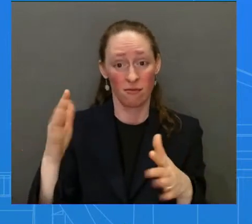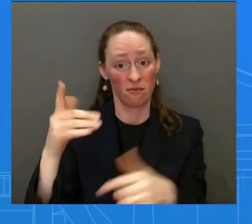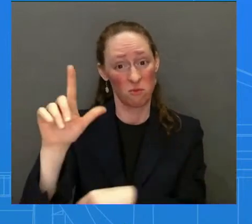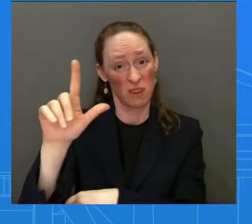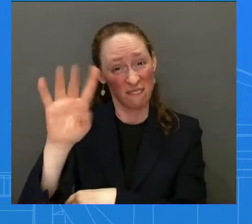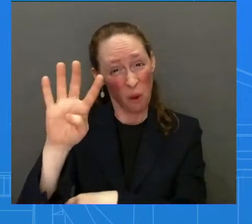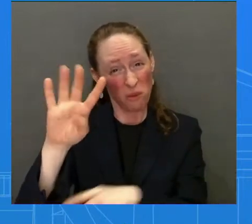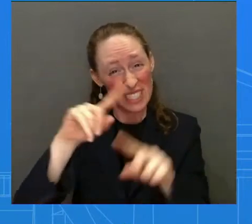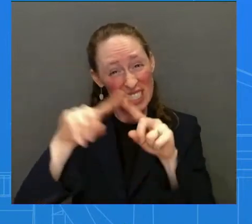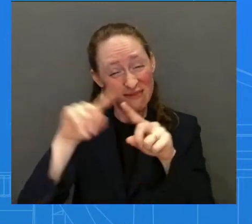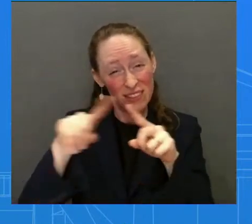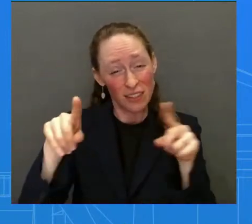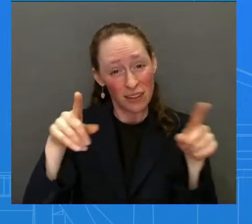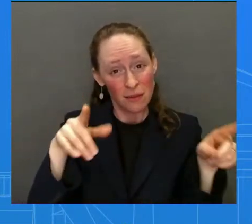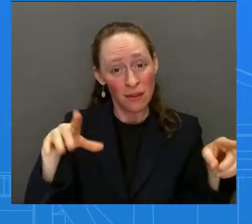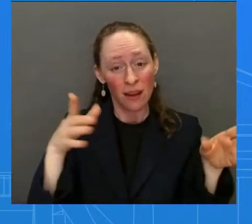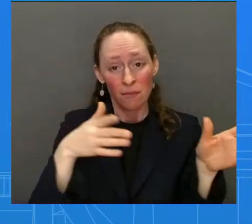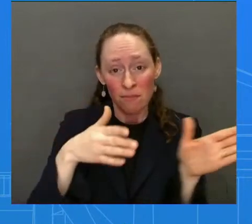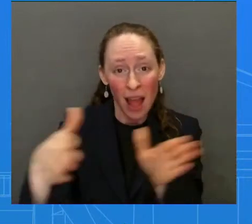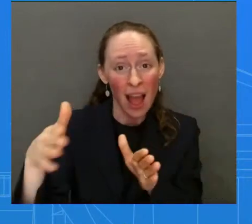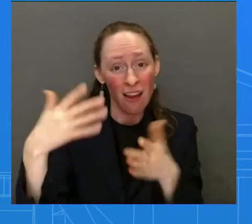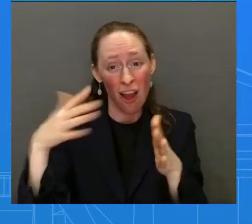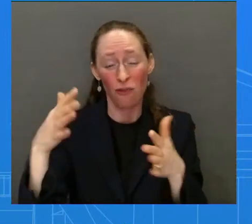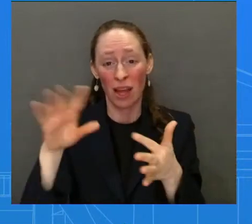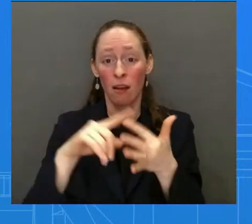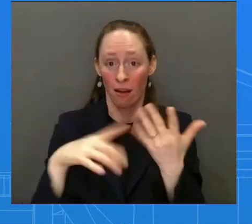or this -- this month, pardon me -- to the Biparti- --